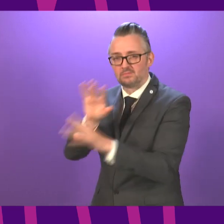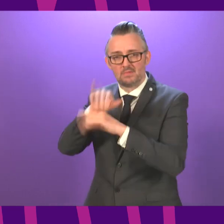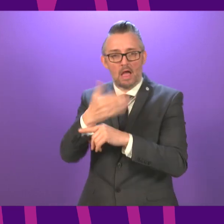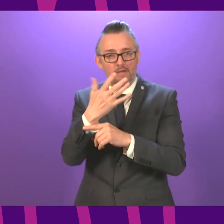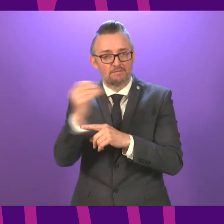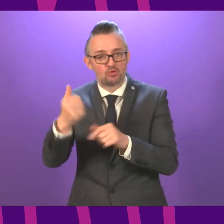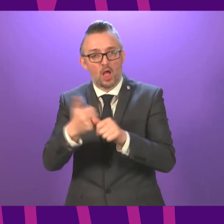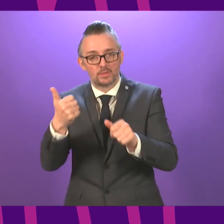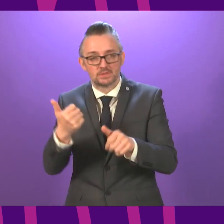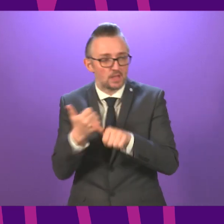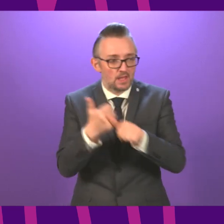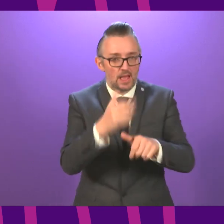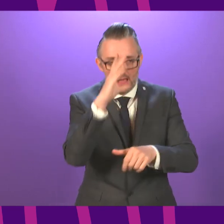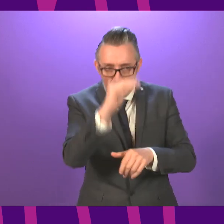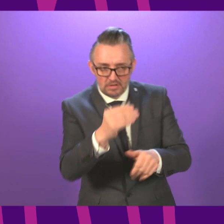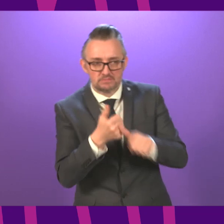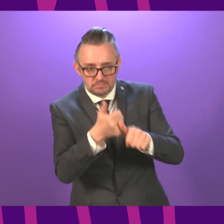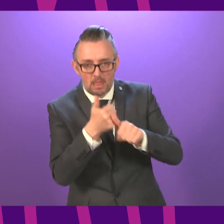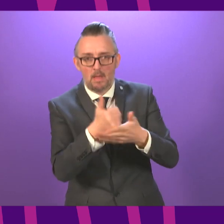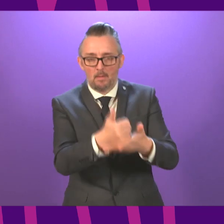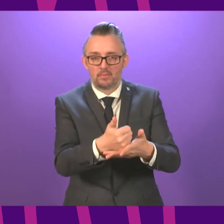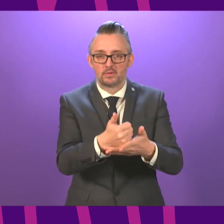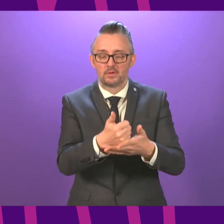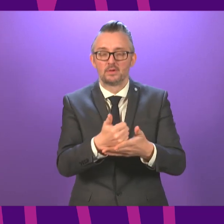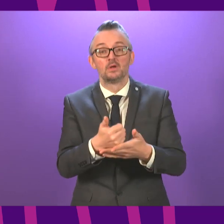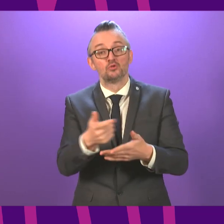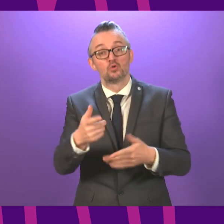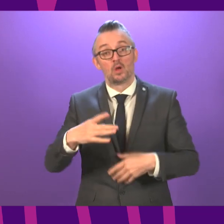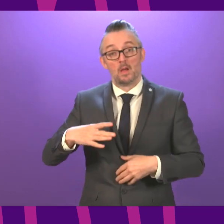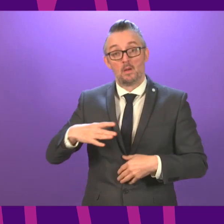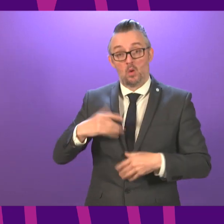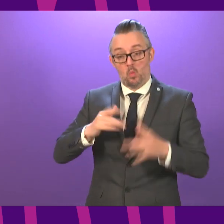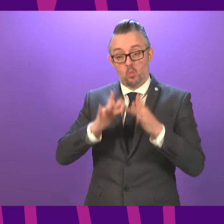addition, our multi-agency Prepare for Brexit website, which is hosted by Scottish Enterprise,